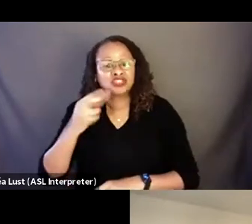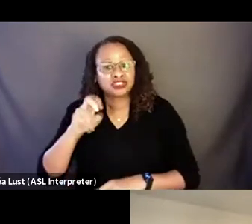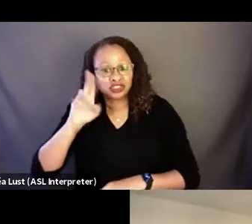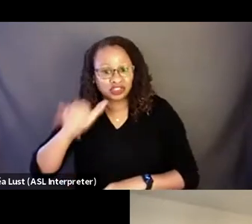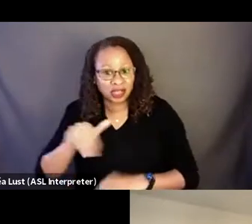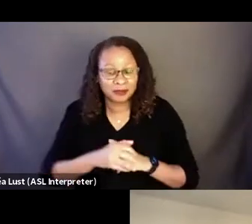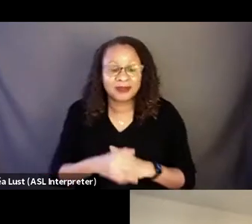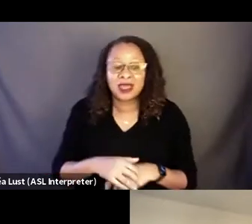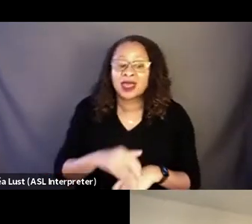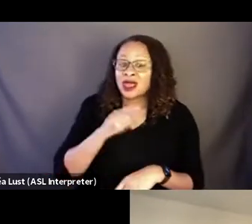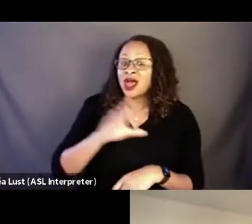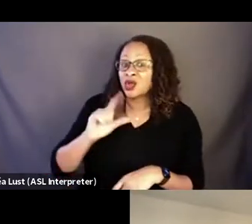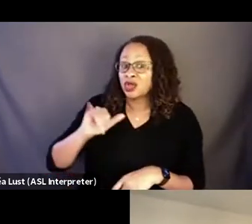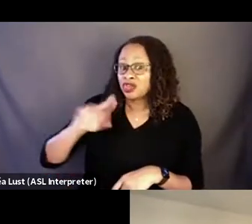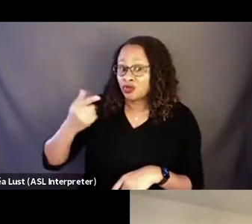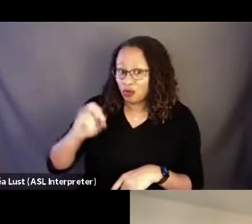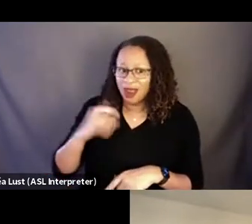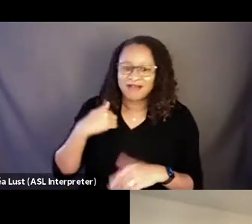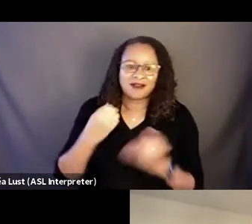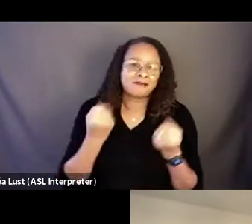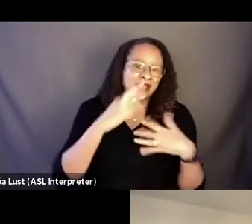and also, he was in charge of casting.